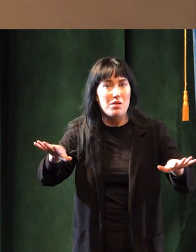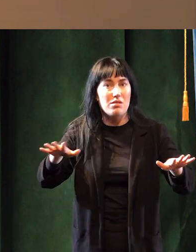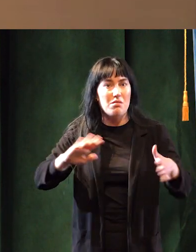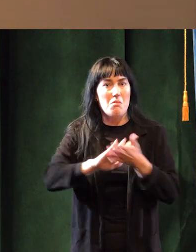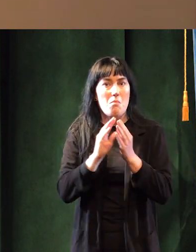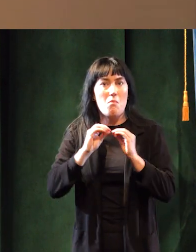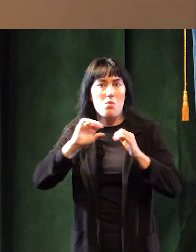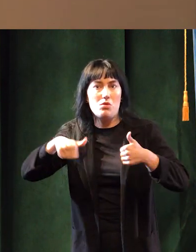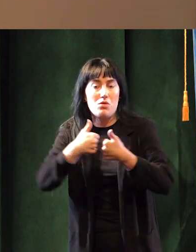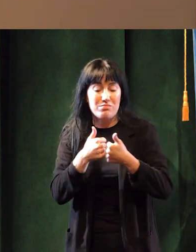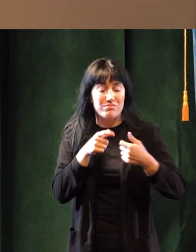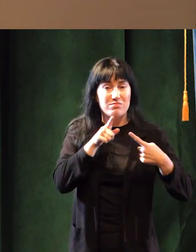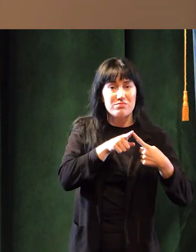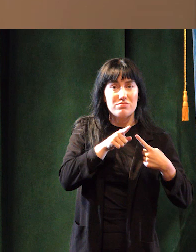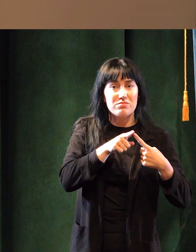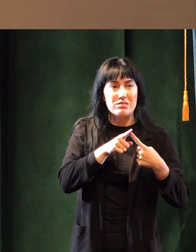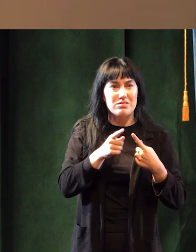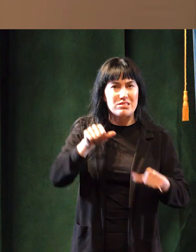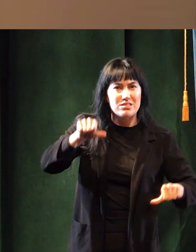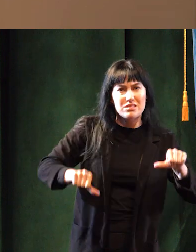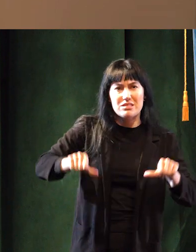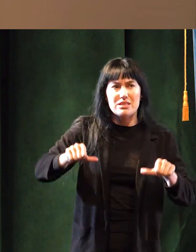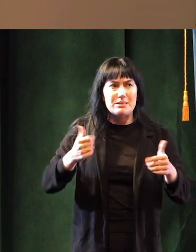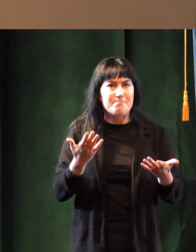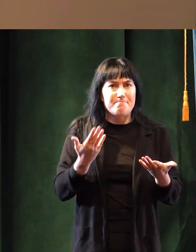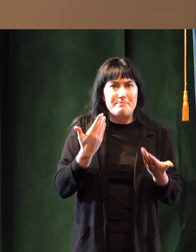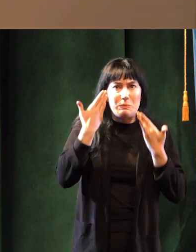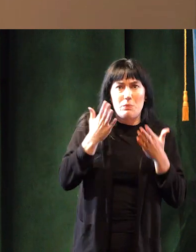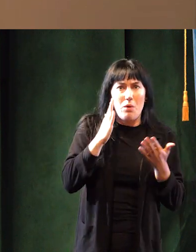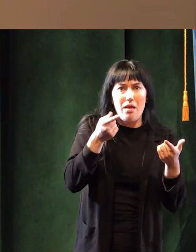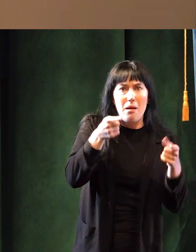more challenging the first is our uncertainty our lack of knowledge how do